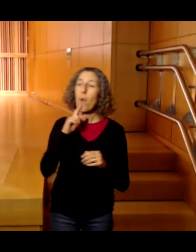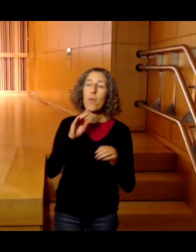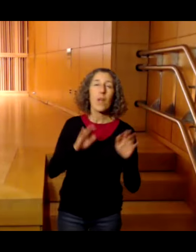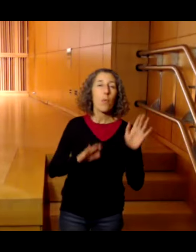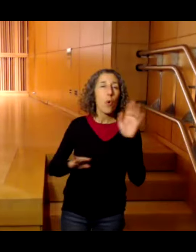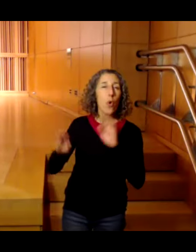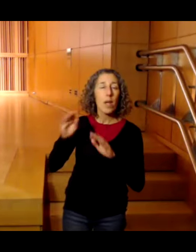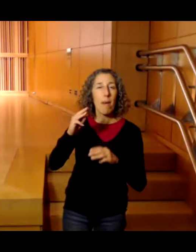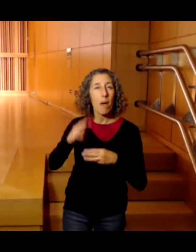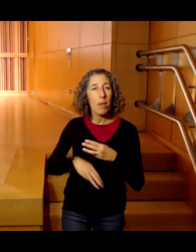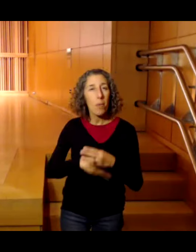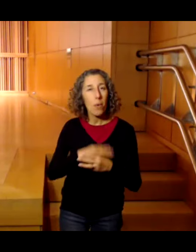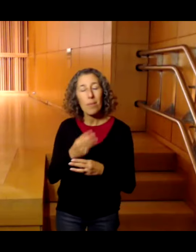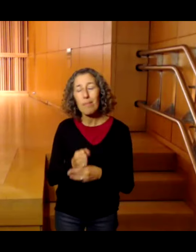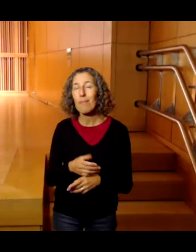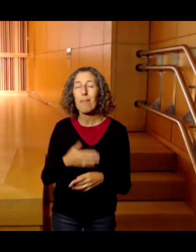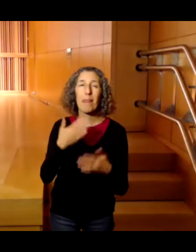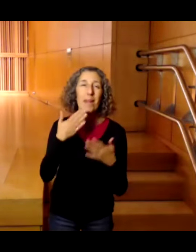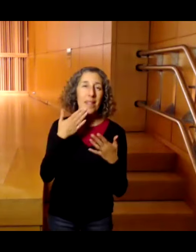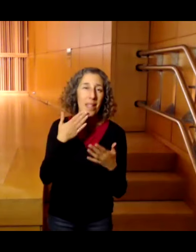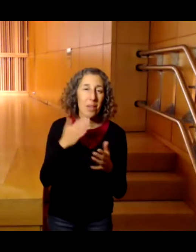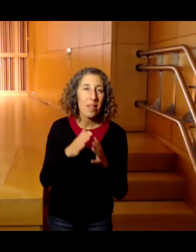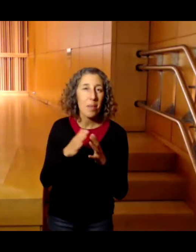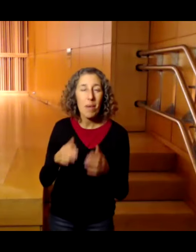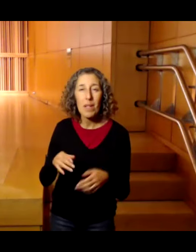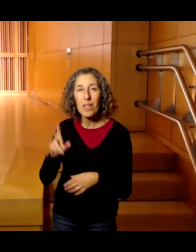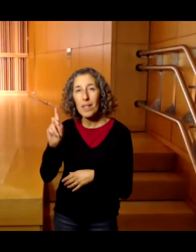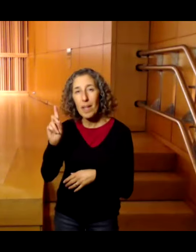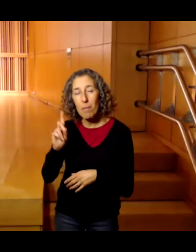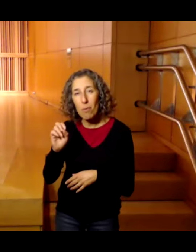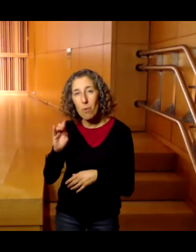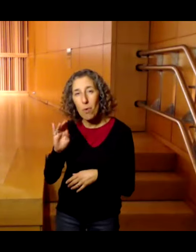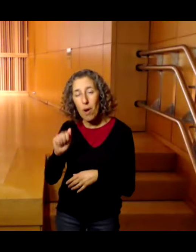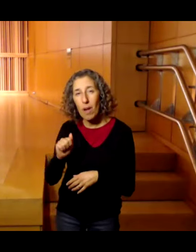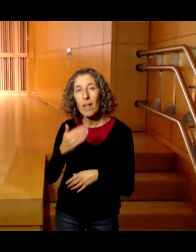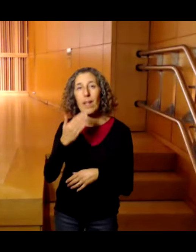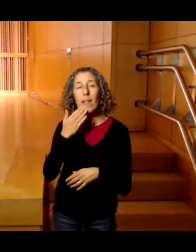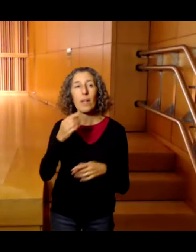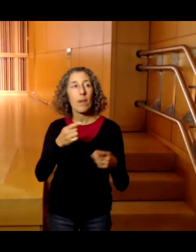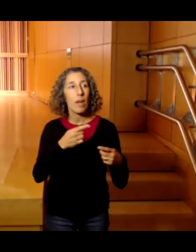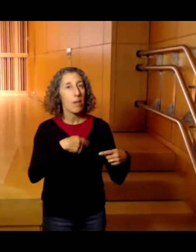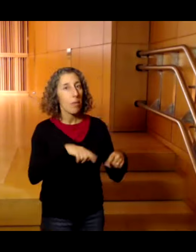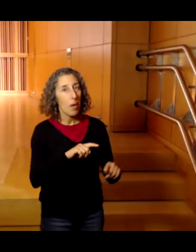Um, thank you so much, Adebraji. Thank you so much, Jack Moy. Thank you so much, John.